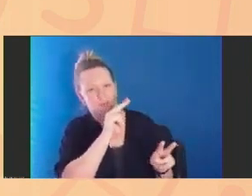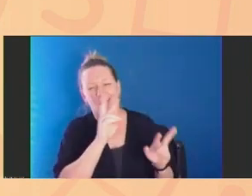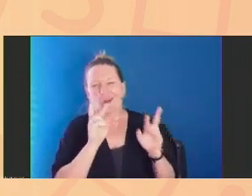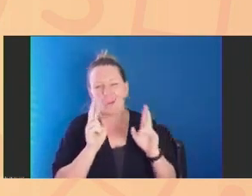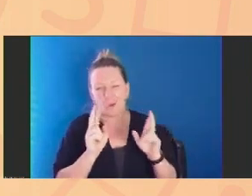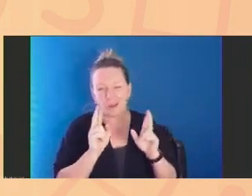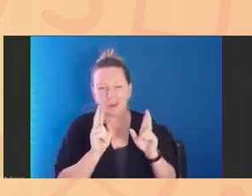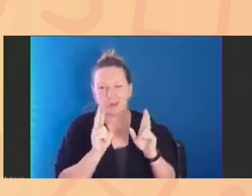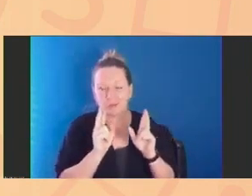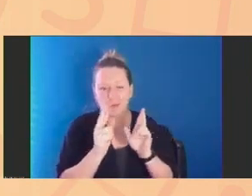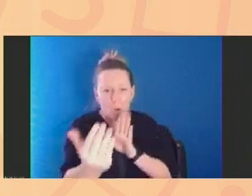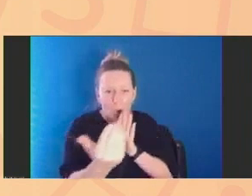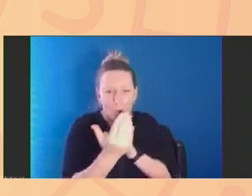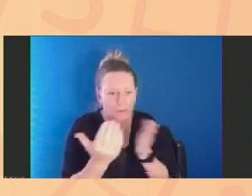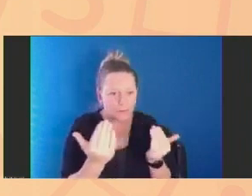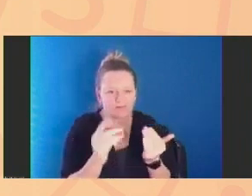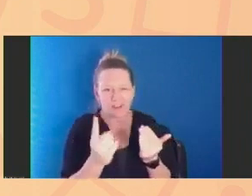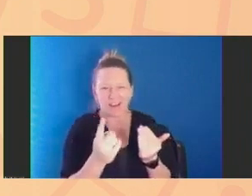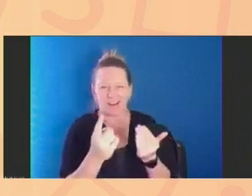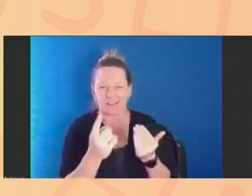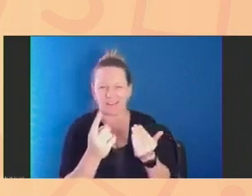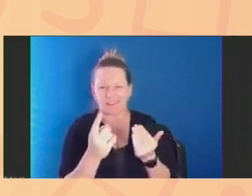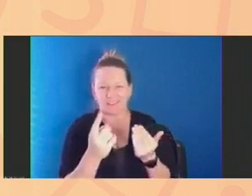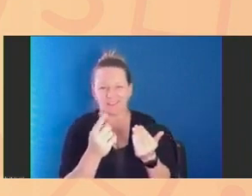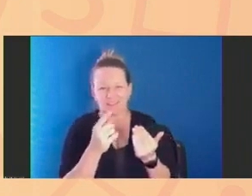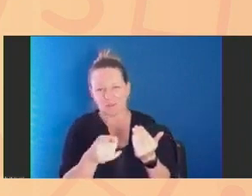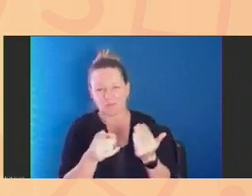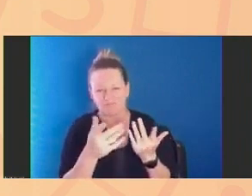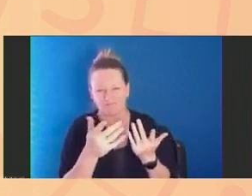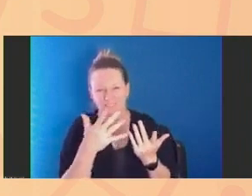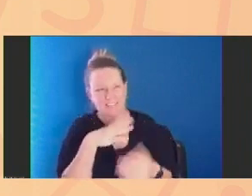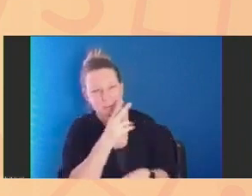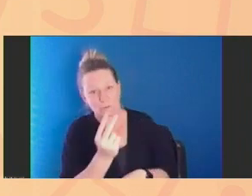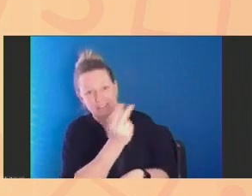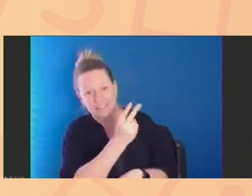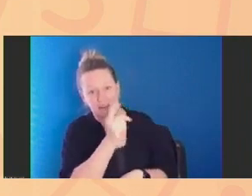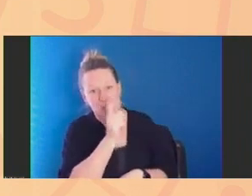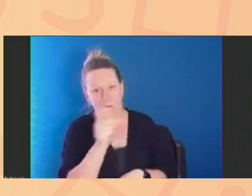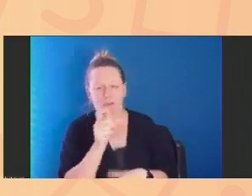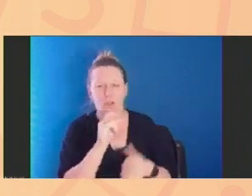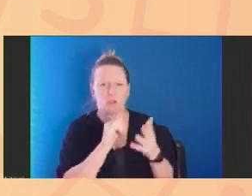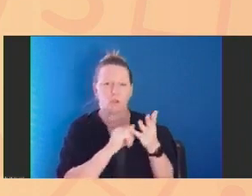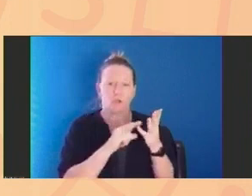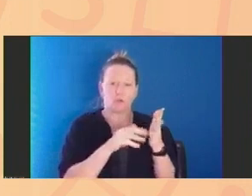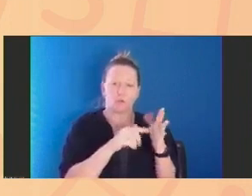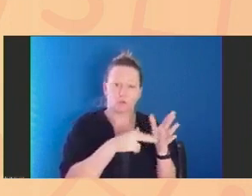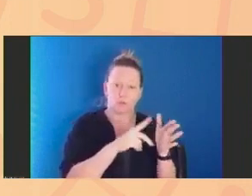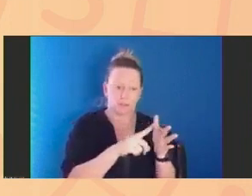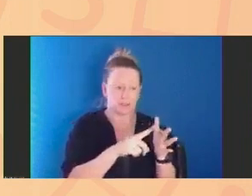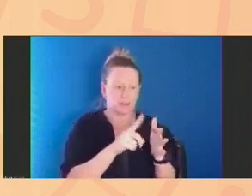So sit where you can see the words. And Susan will, and Jayden will tell us what this song is about and help us with the pronunciation.